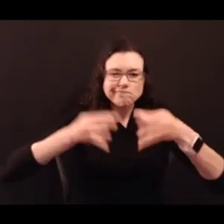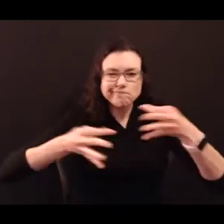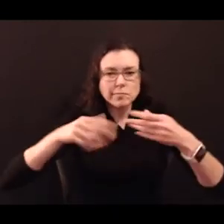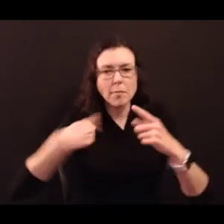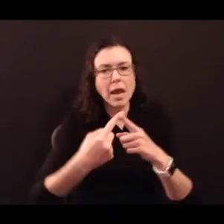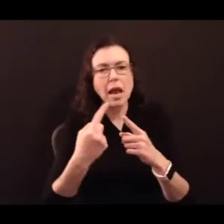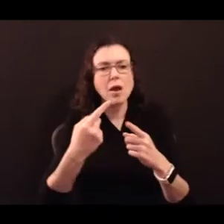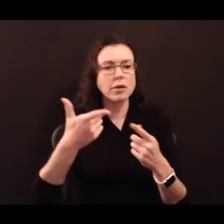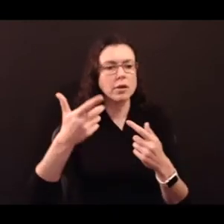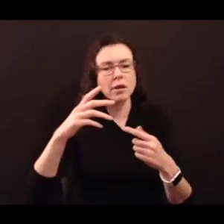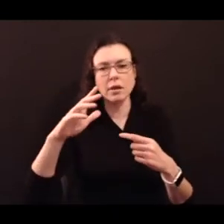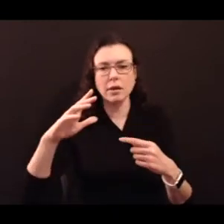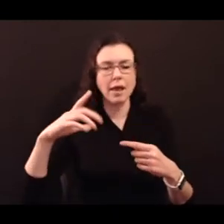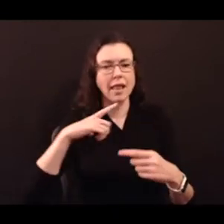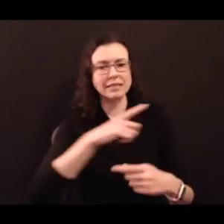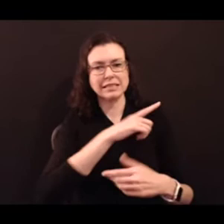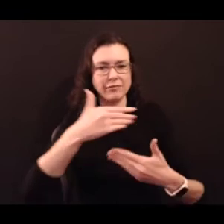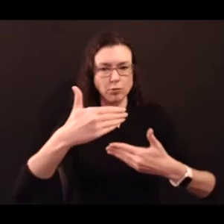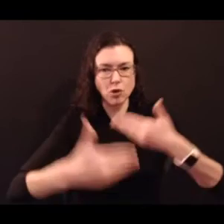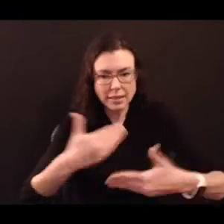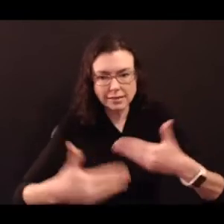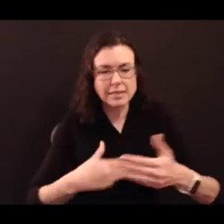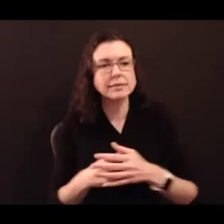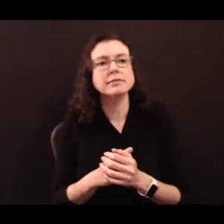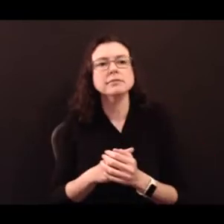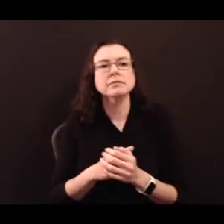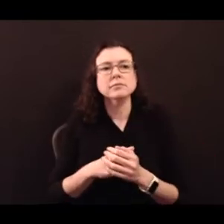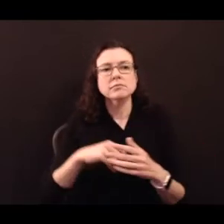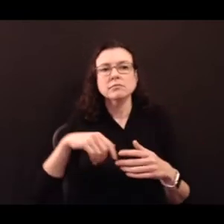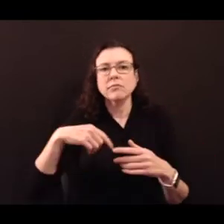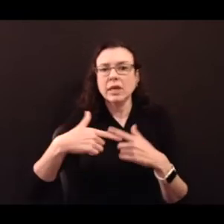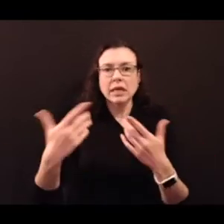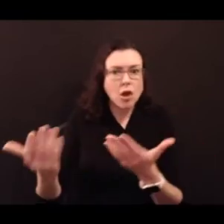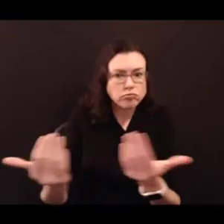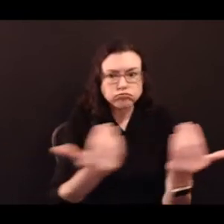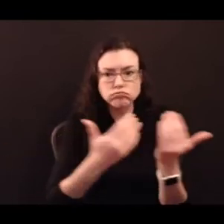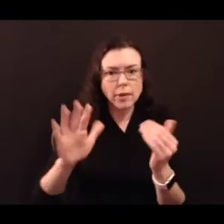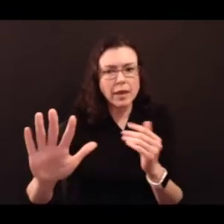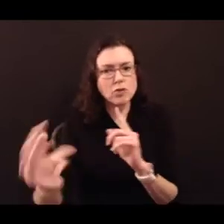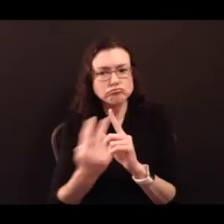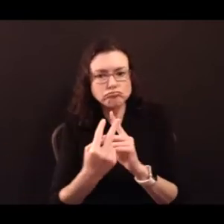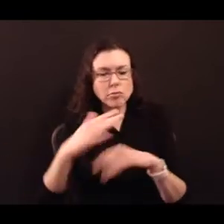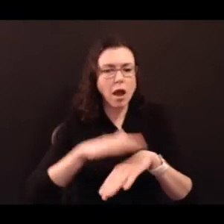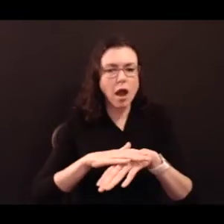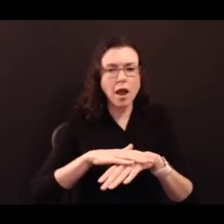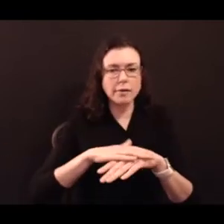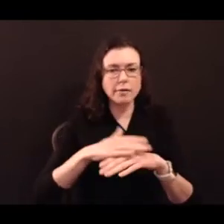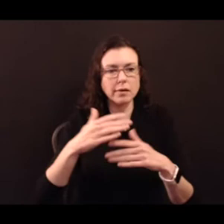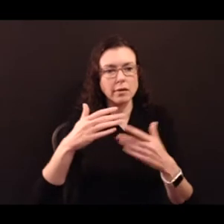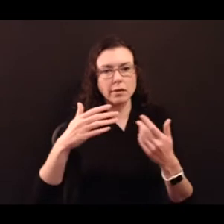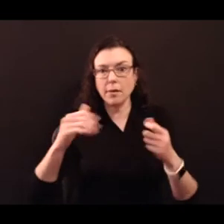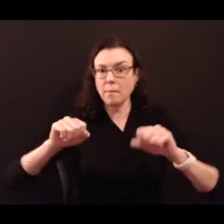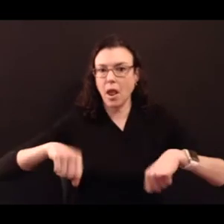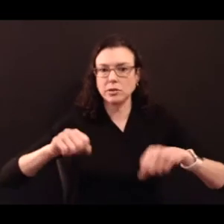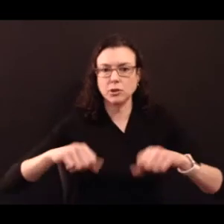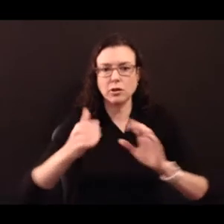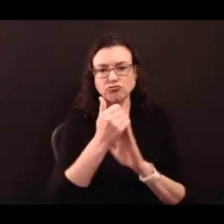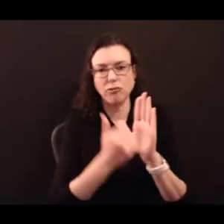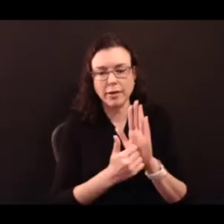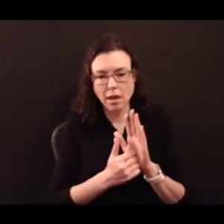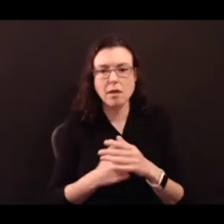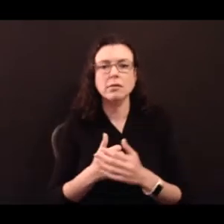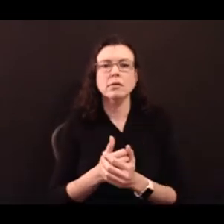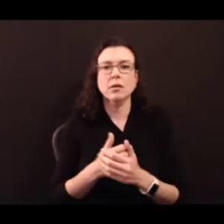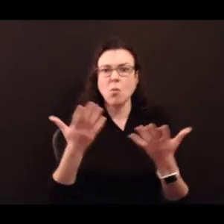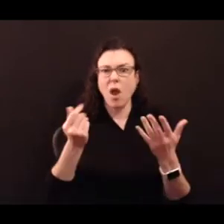process and ask for the group’s insights on possible agenda items, what’s important